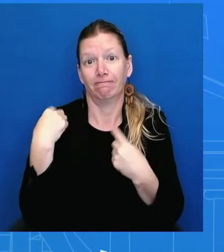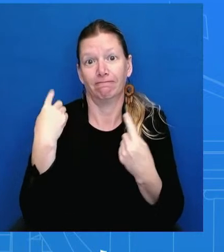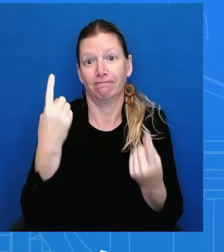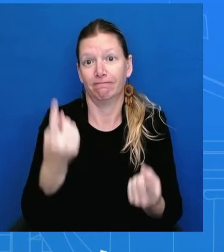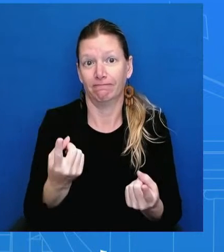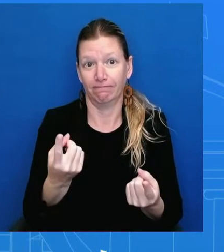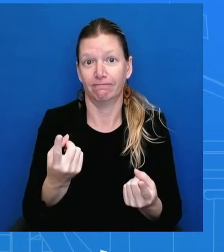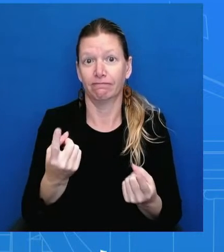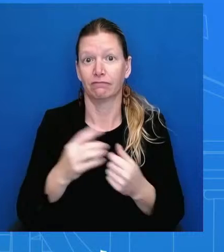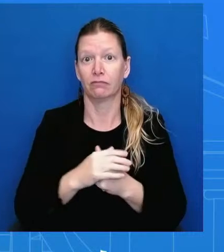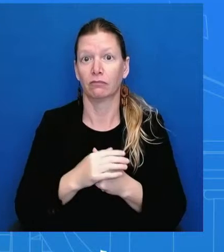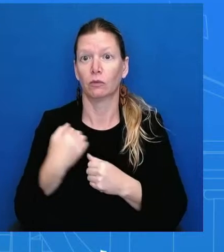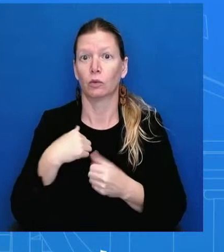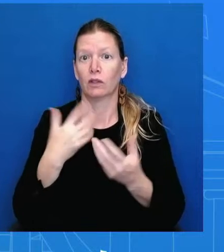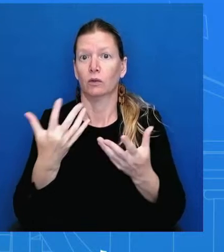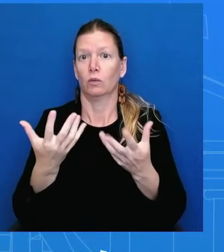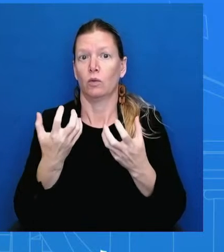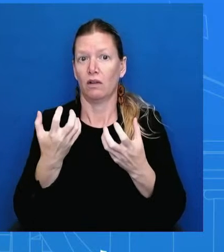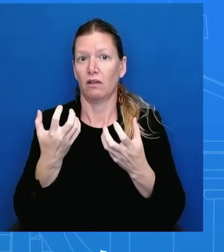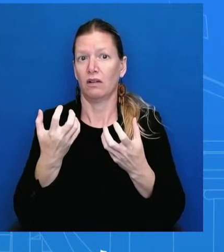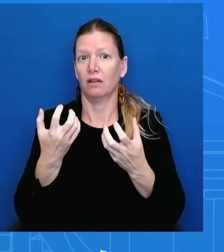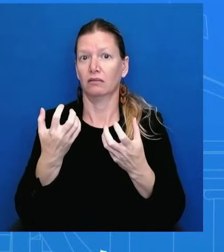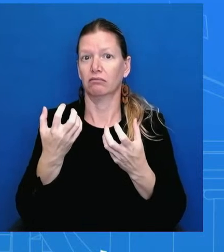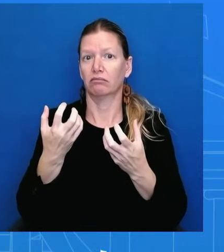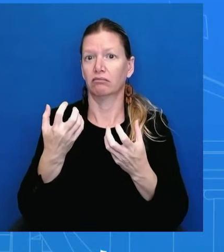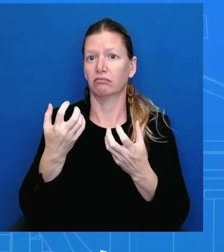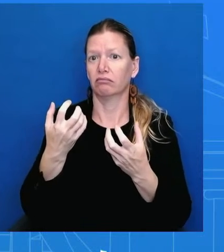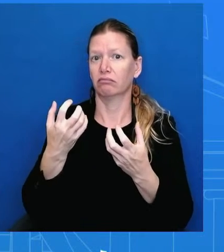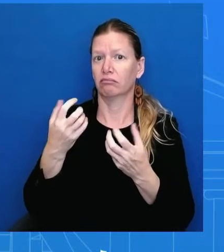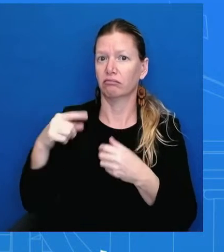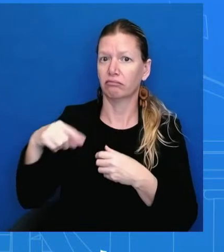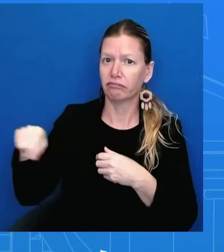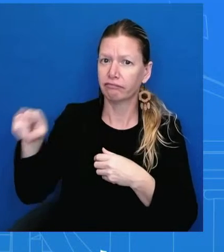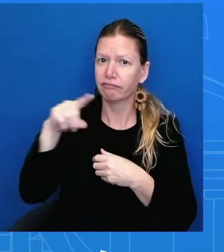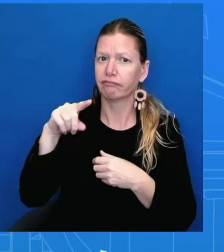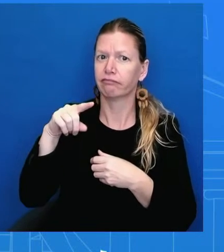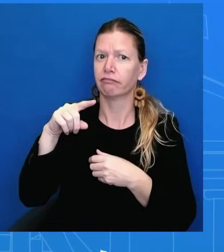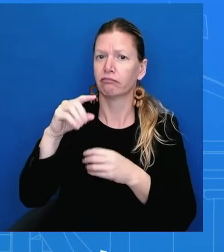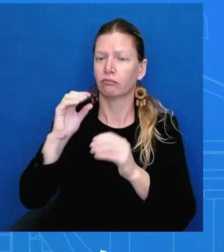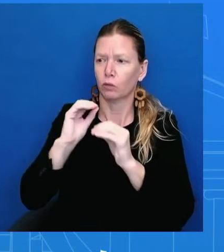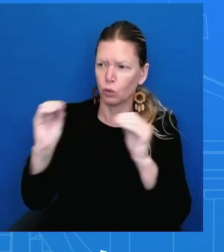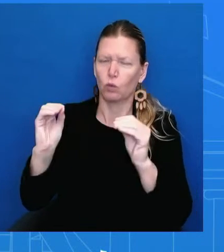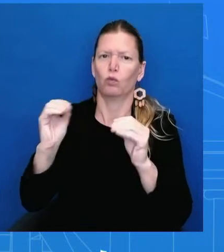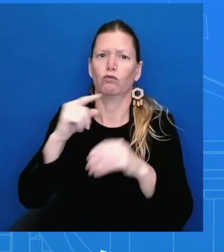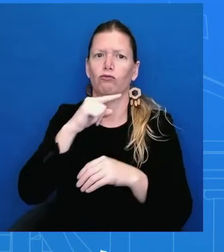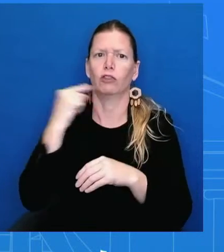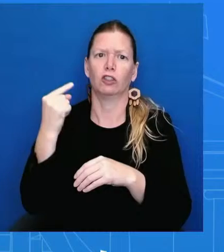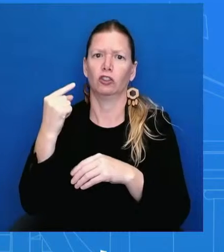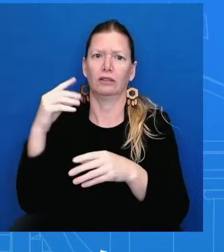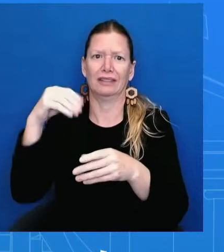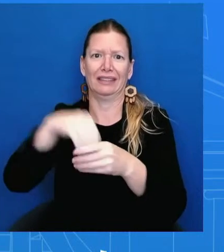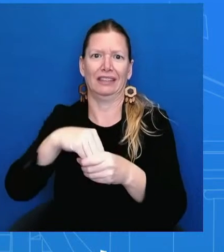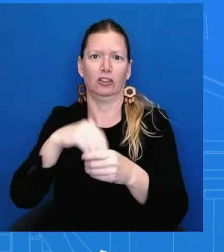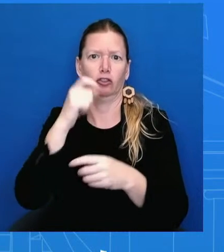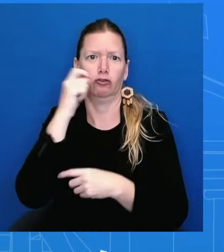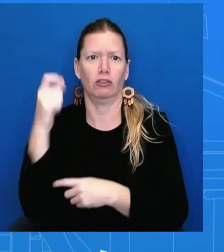which means we want no Russian forces in any part of Ukraine by the internationally recognized boundaries. Ms. Jean-Pierre: Go ahead, April.